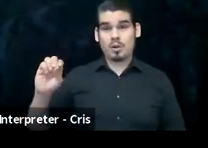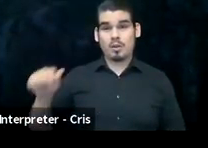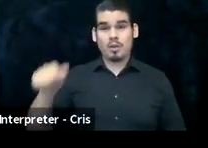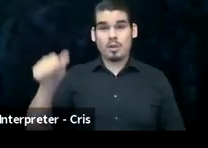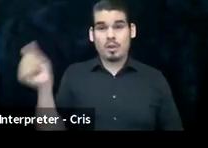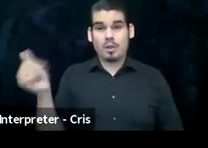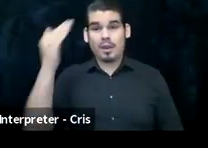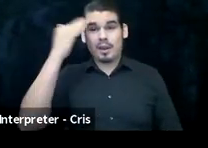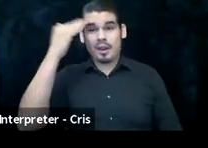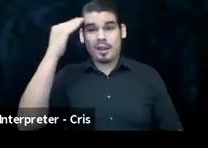No.